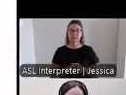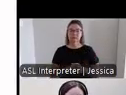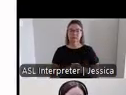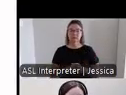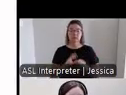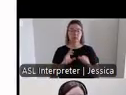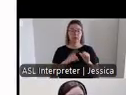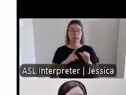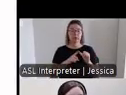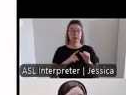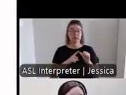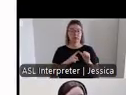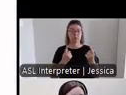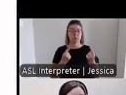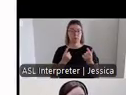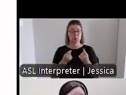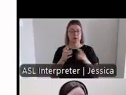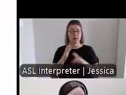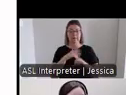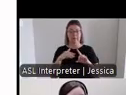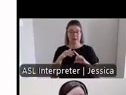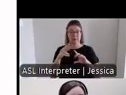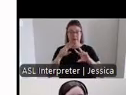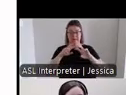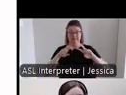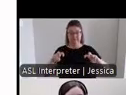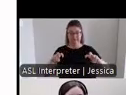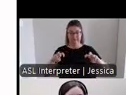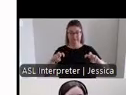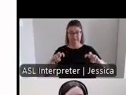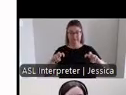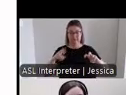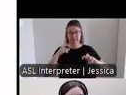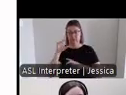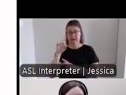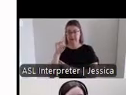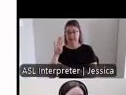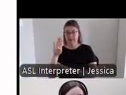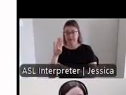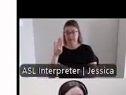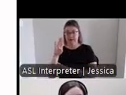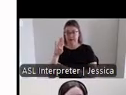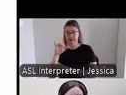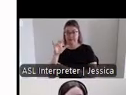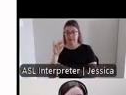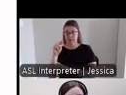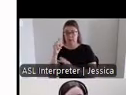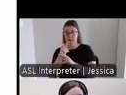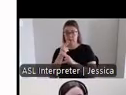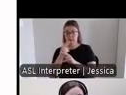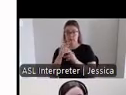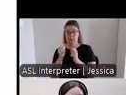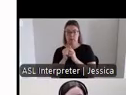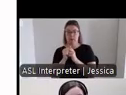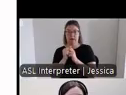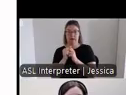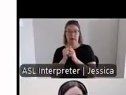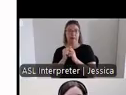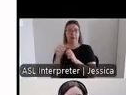Our first step was to conduct an environmental scan- [clearing throat] pardon me- of the database icons used by our Collaborative Futures Consortium Partners.